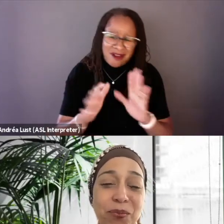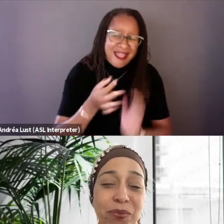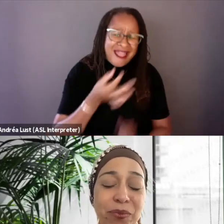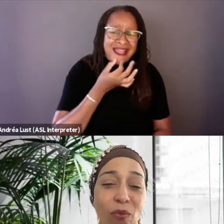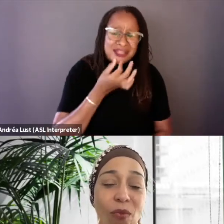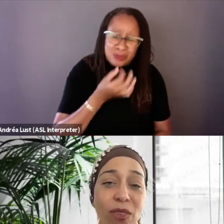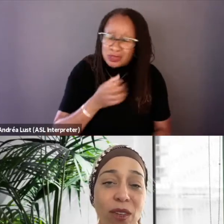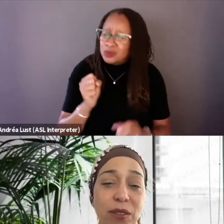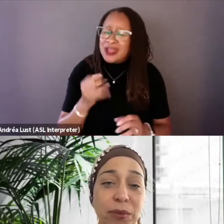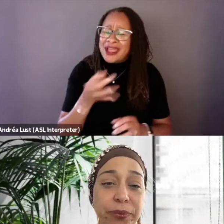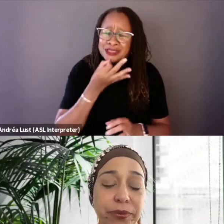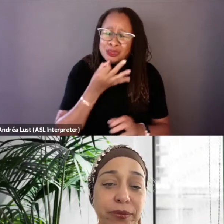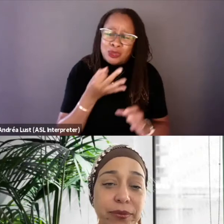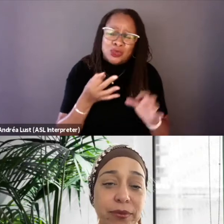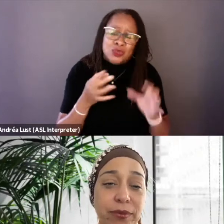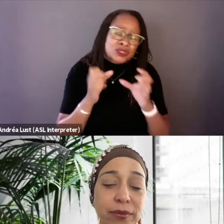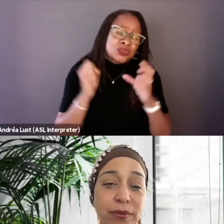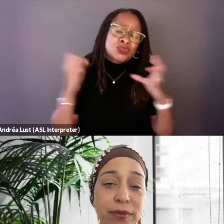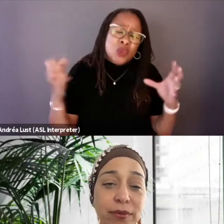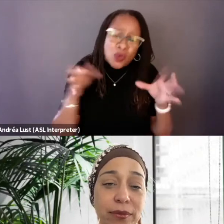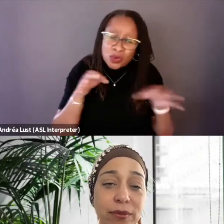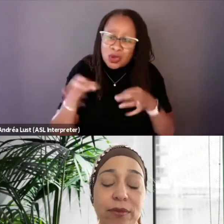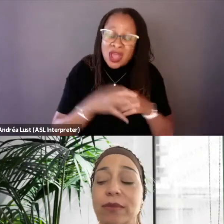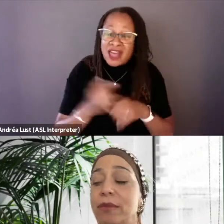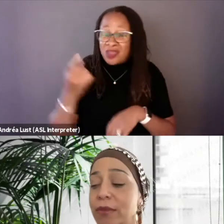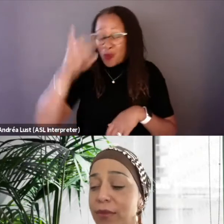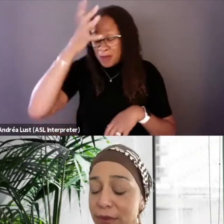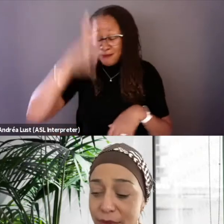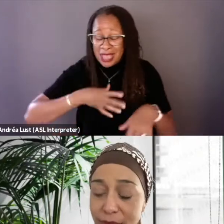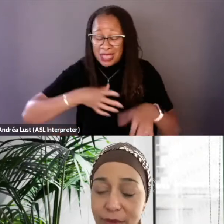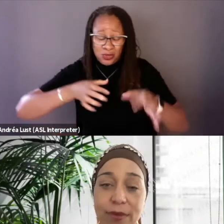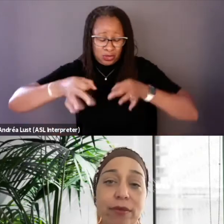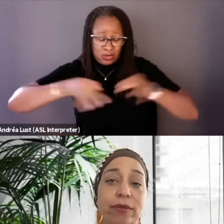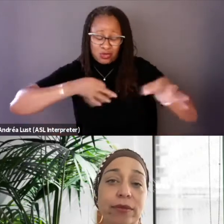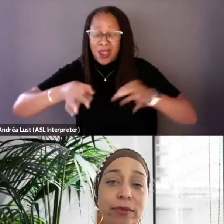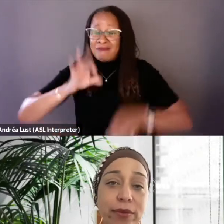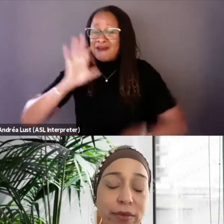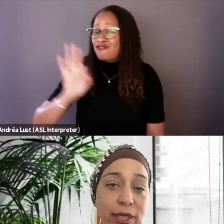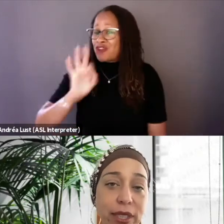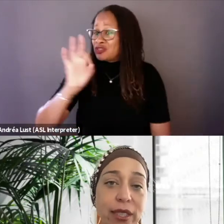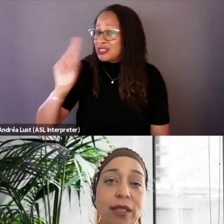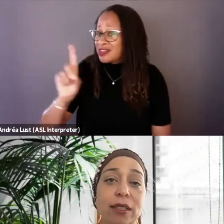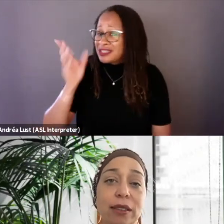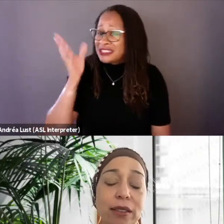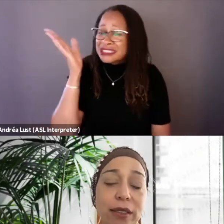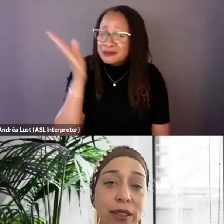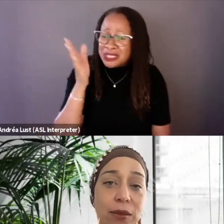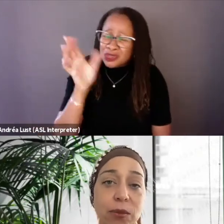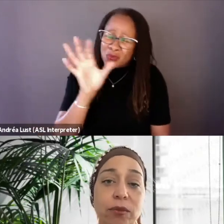the way that guy described the Frederick Douglas speech was just was perfect. Because he loves it.